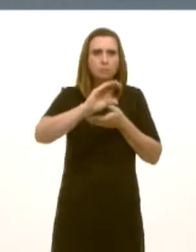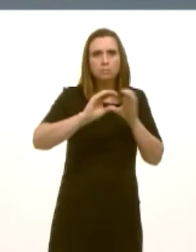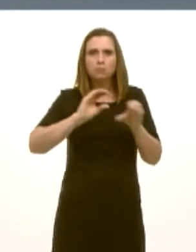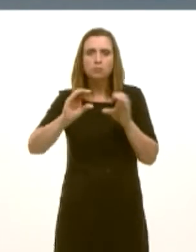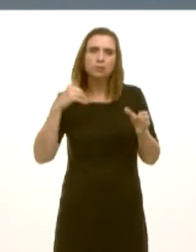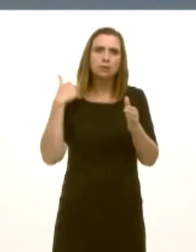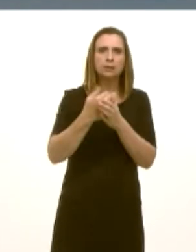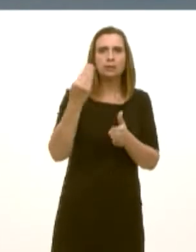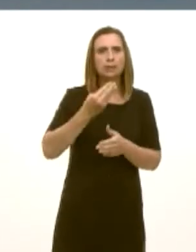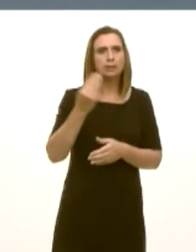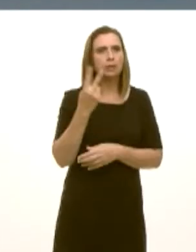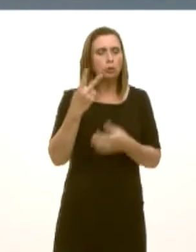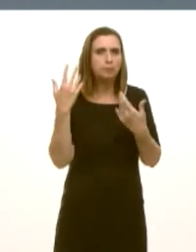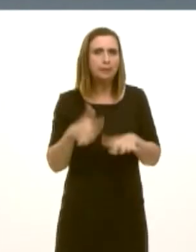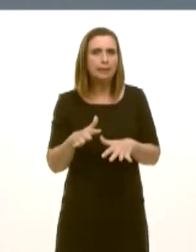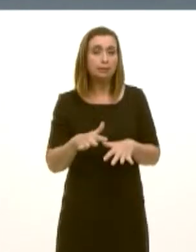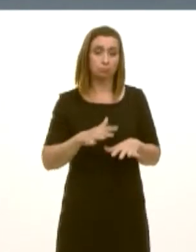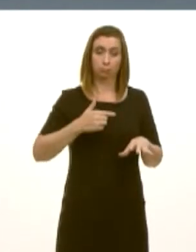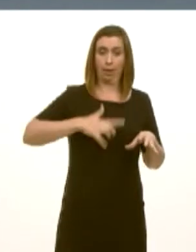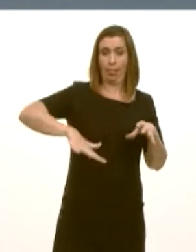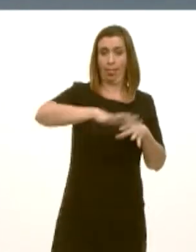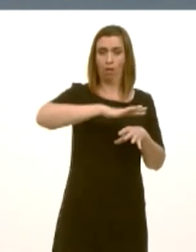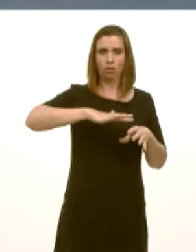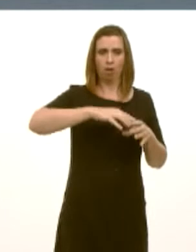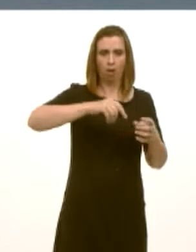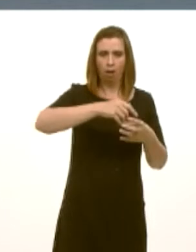Community groups and volunteers across my region have engaged with these projects.